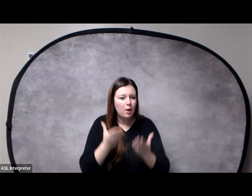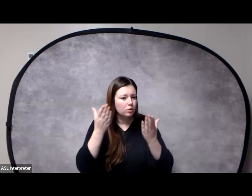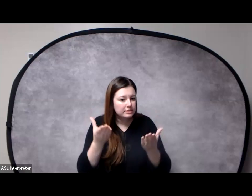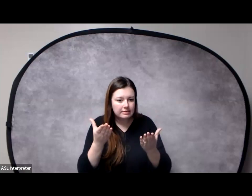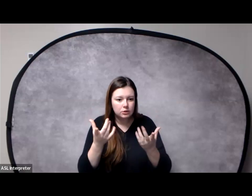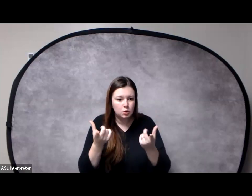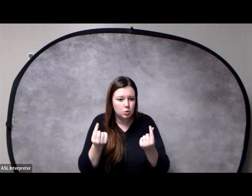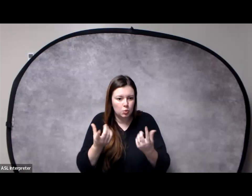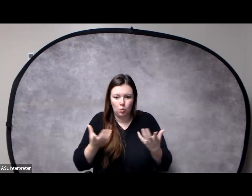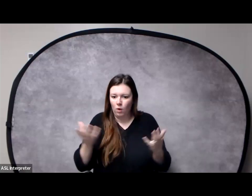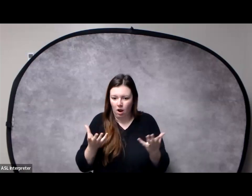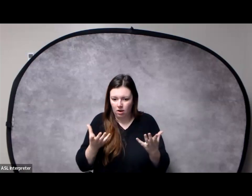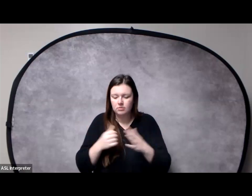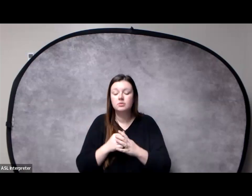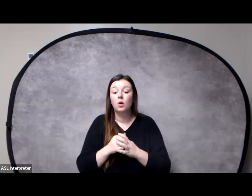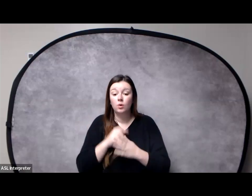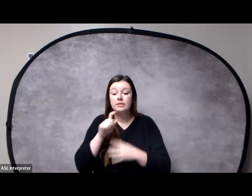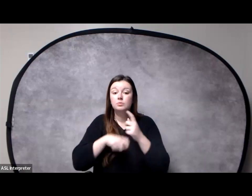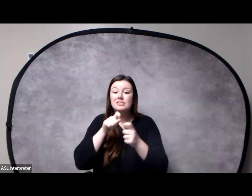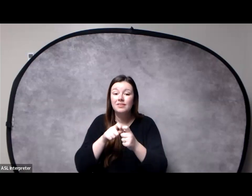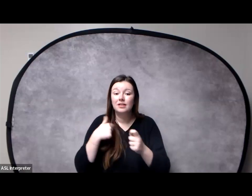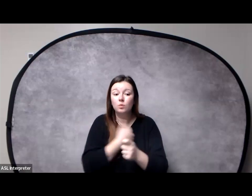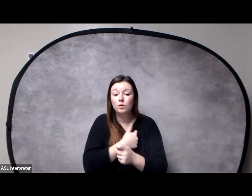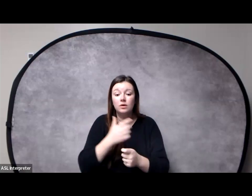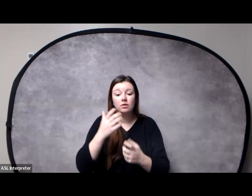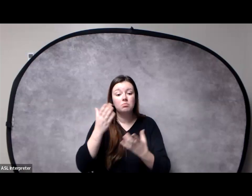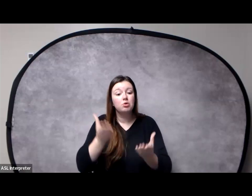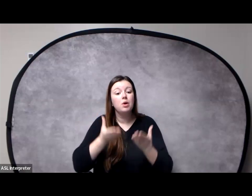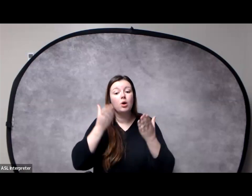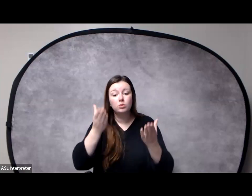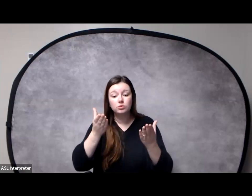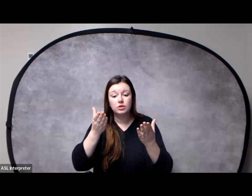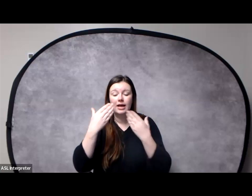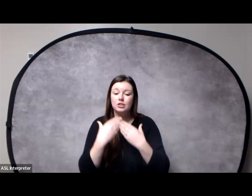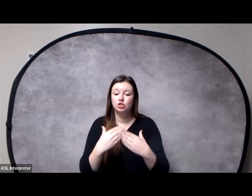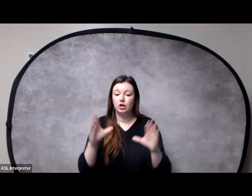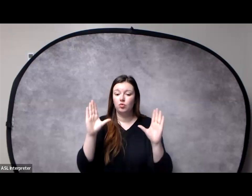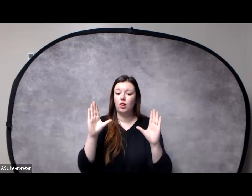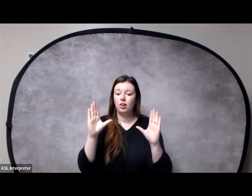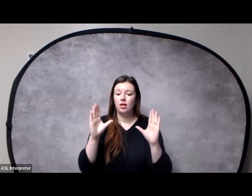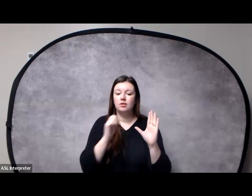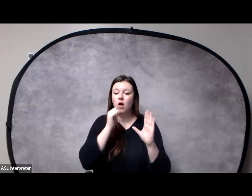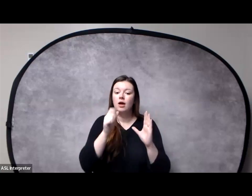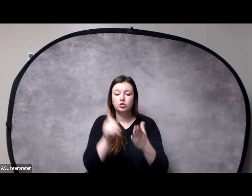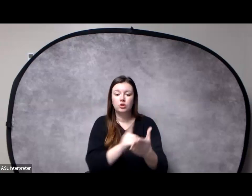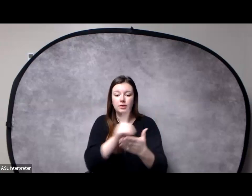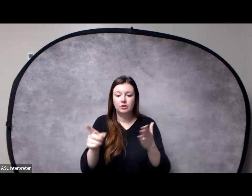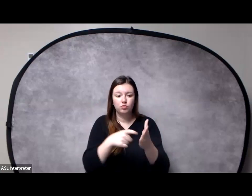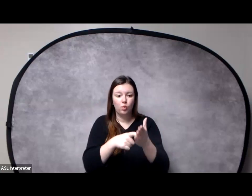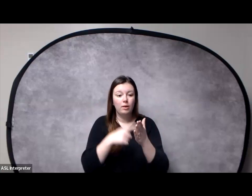So specifically, we are going to or we have proposed a general nondiscrimination requirement for kiosks.